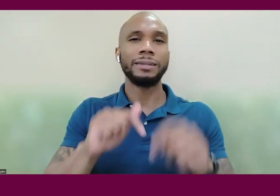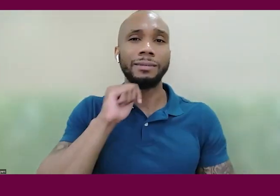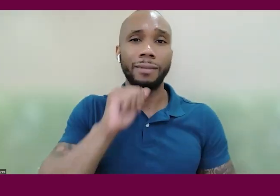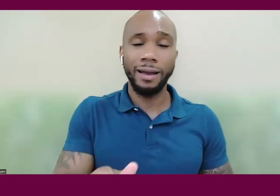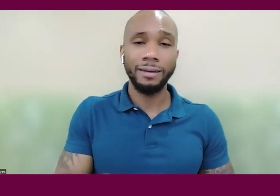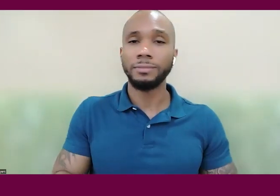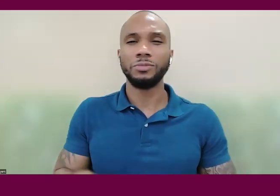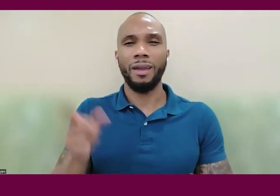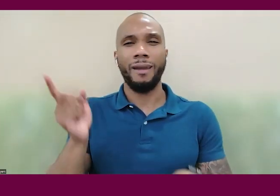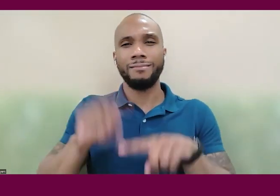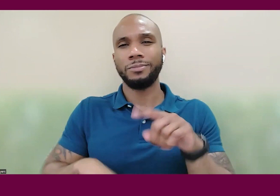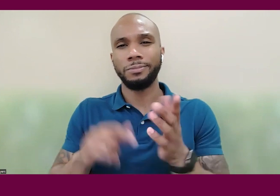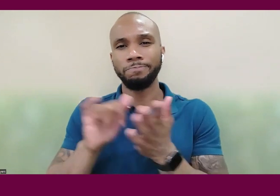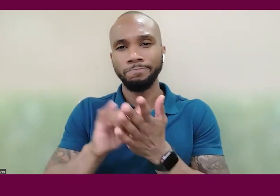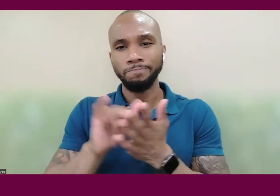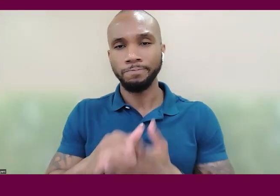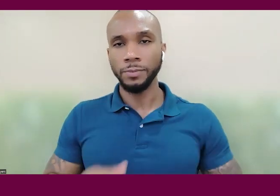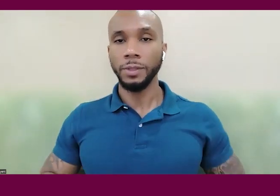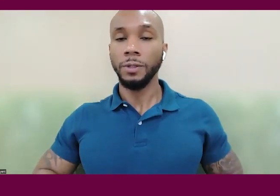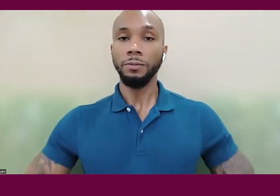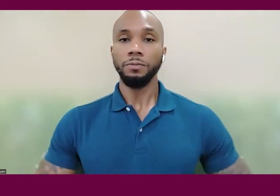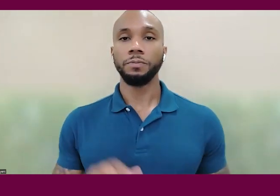You can't separate that.